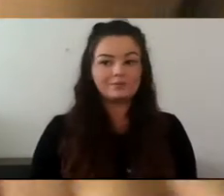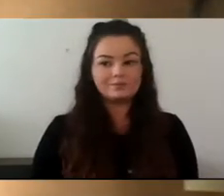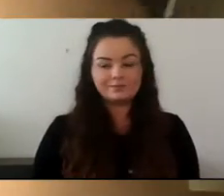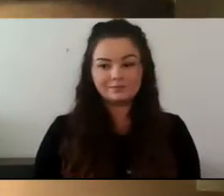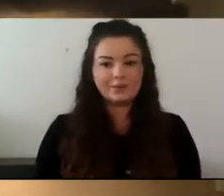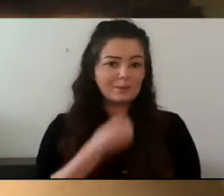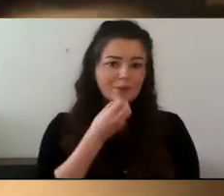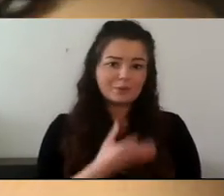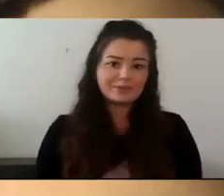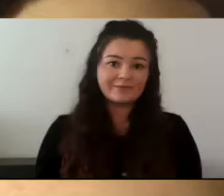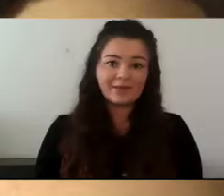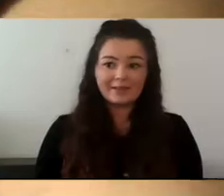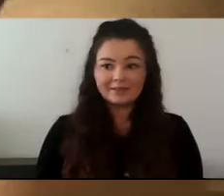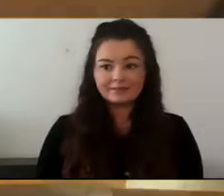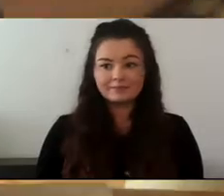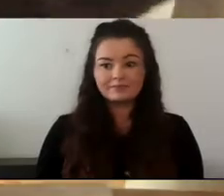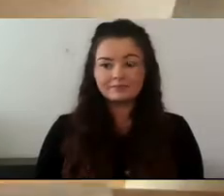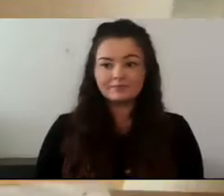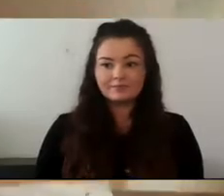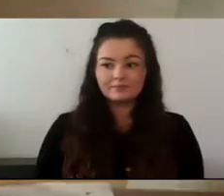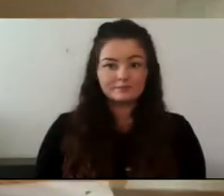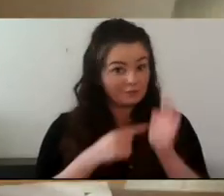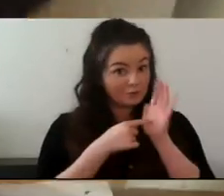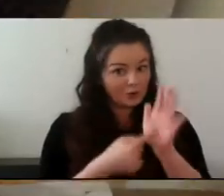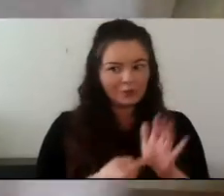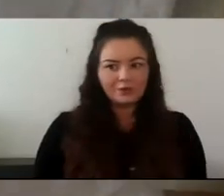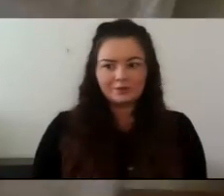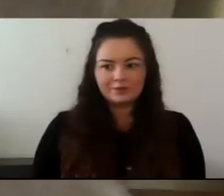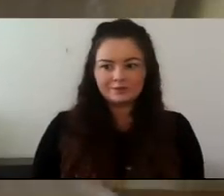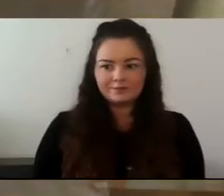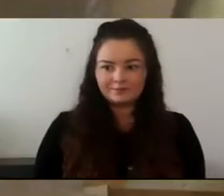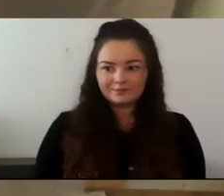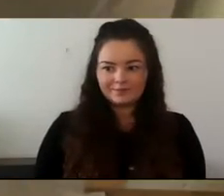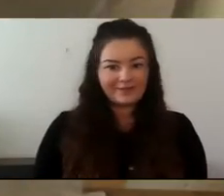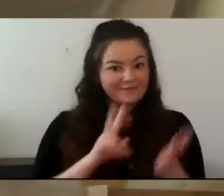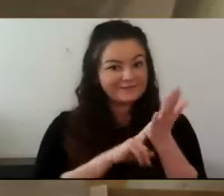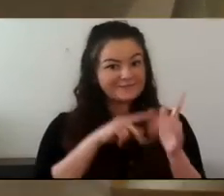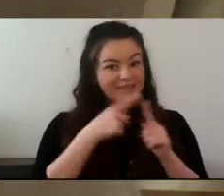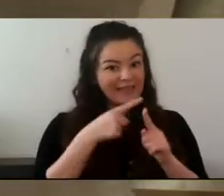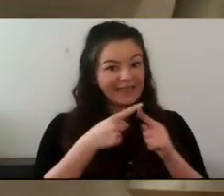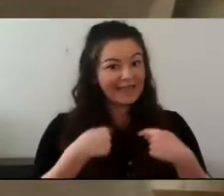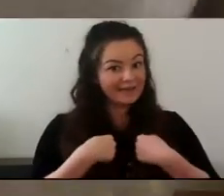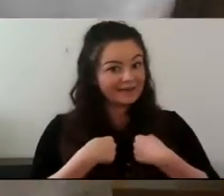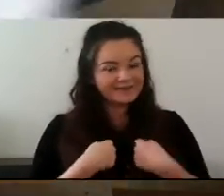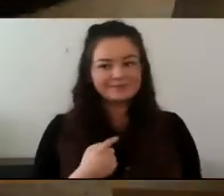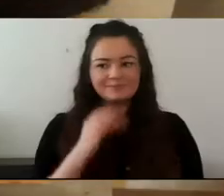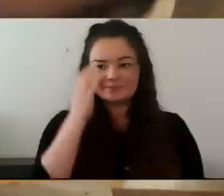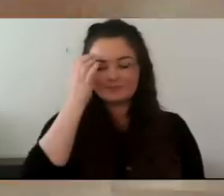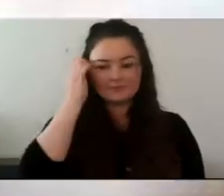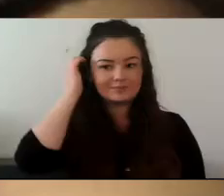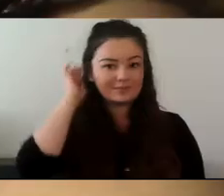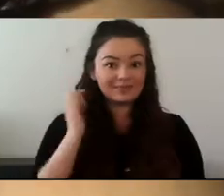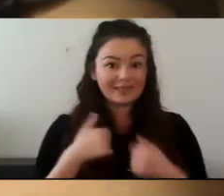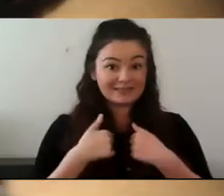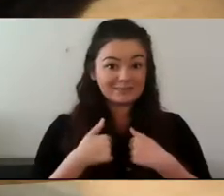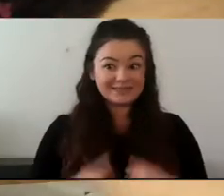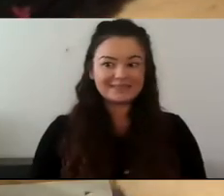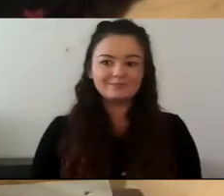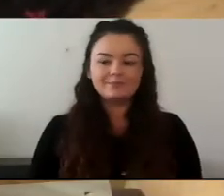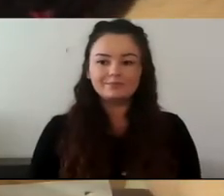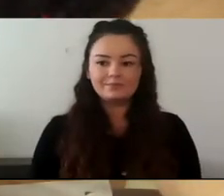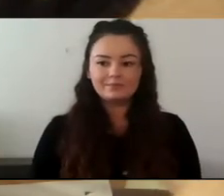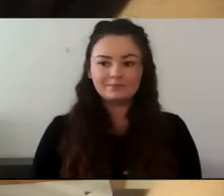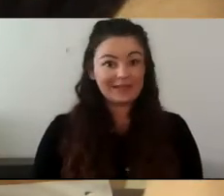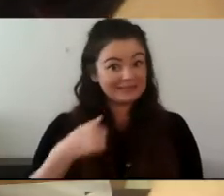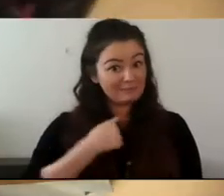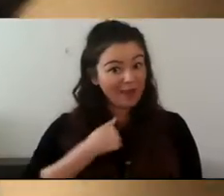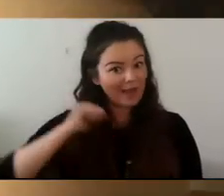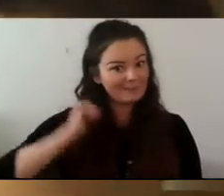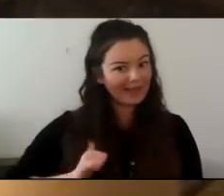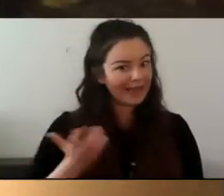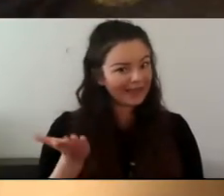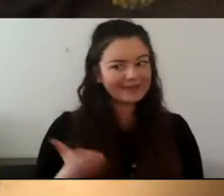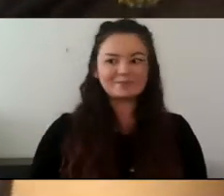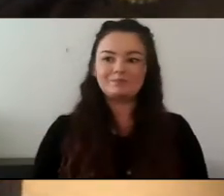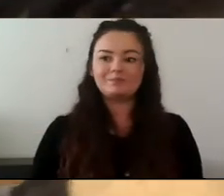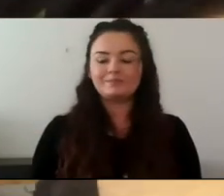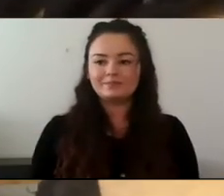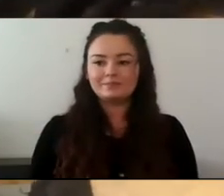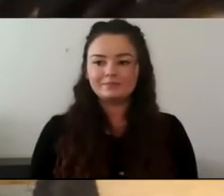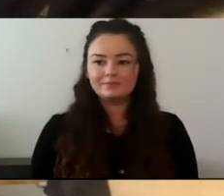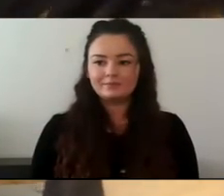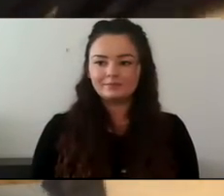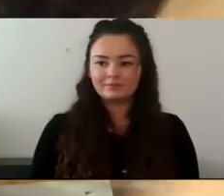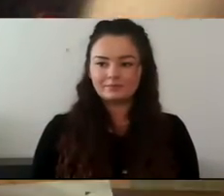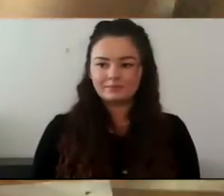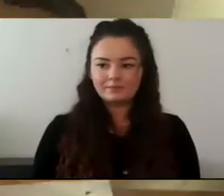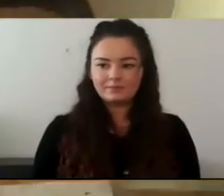beautiful. So I'll turn it around to show you. So Vee and I'm Vee and this is my bag. Now you might just put your name